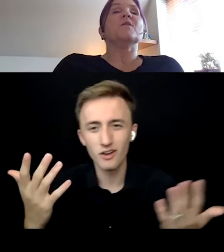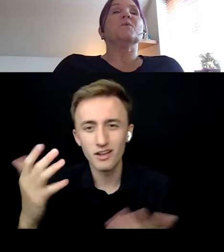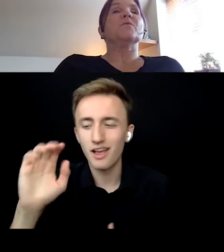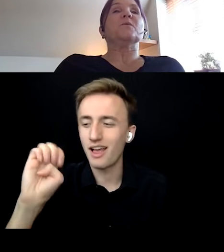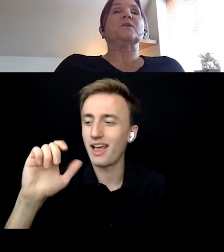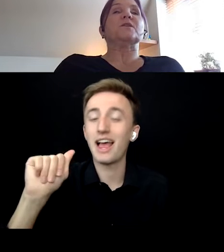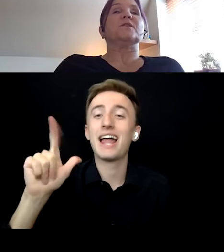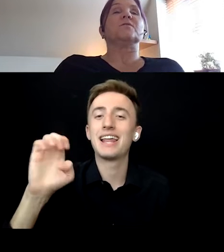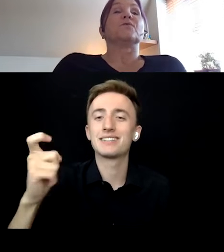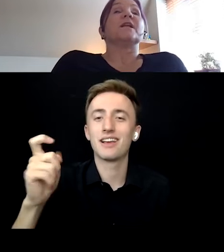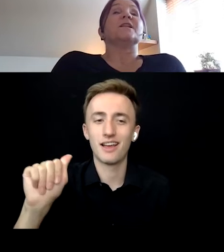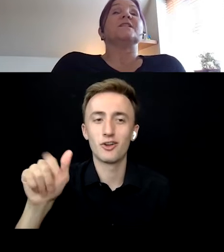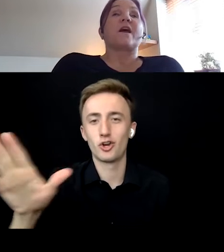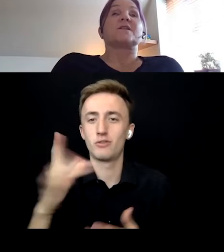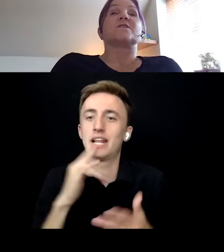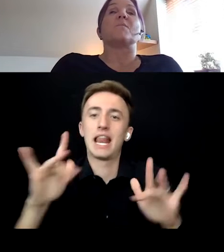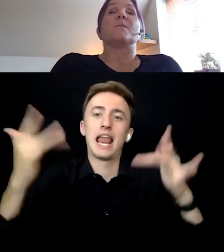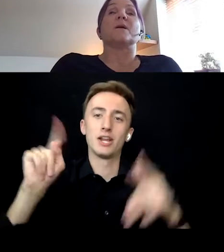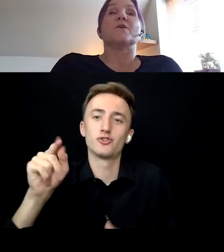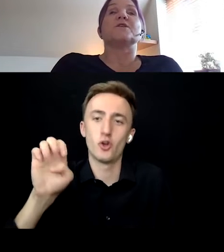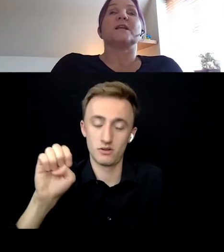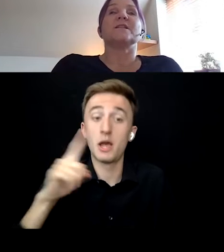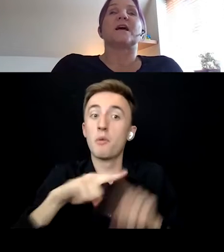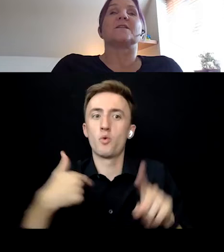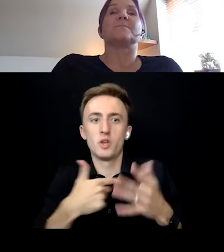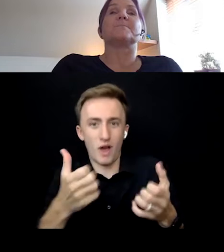But what if we really wanted to inject some emotion into that?